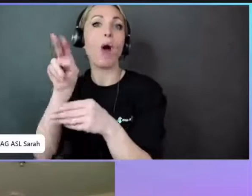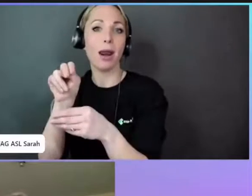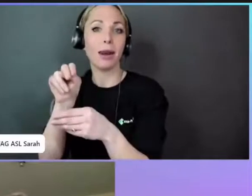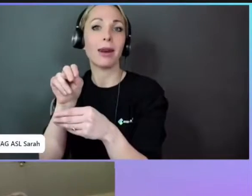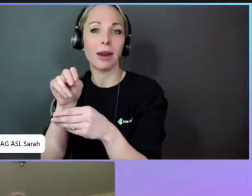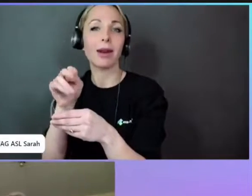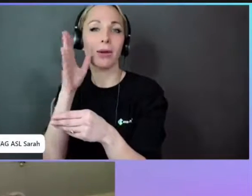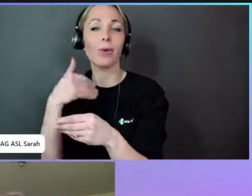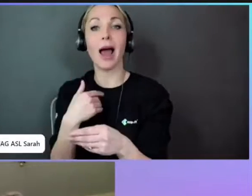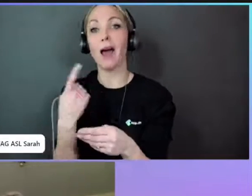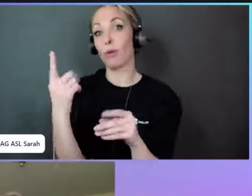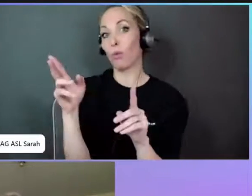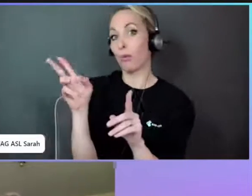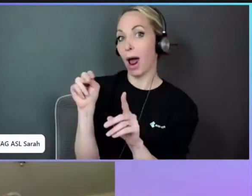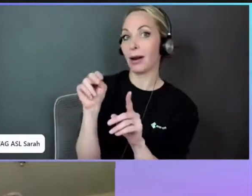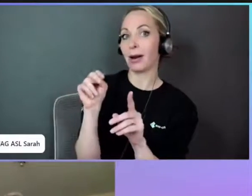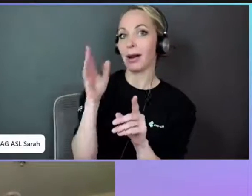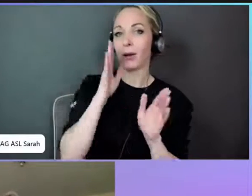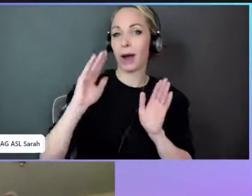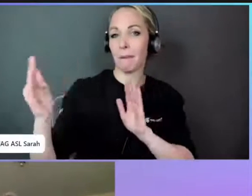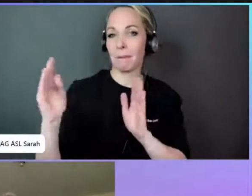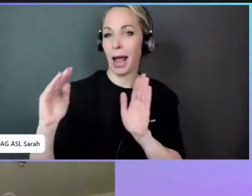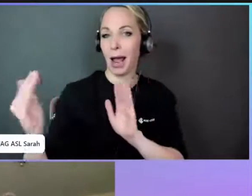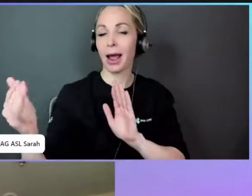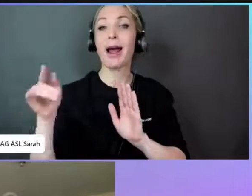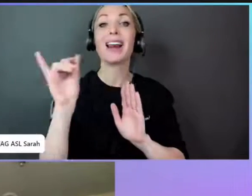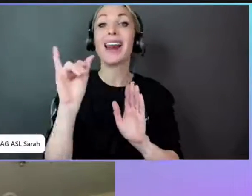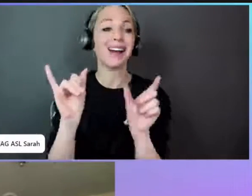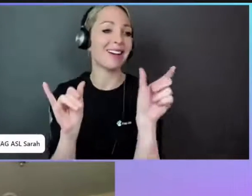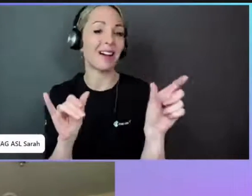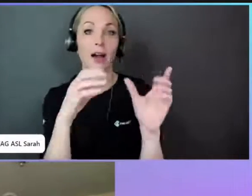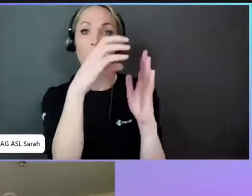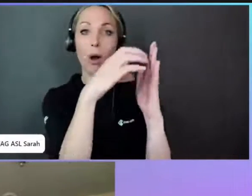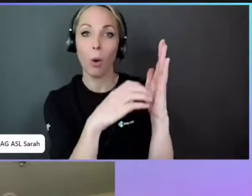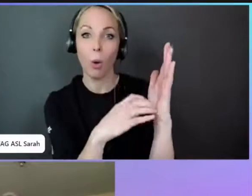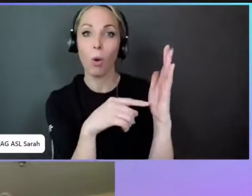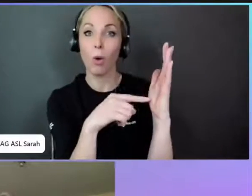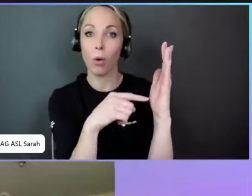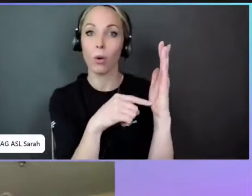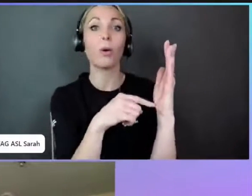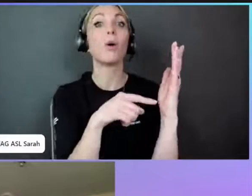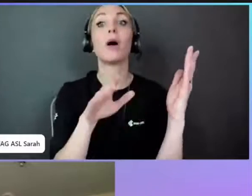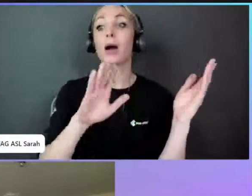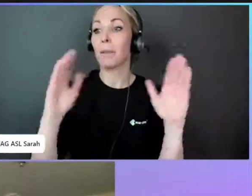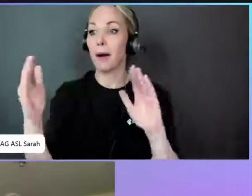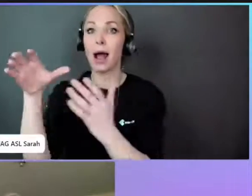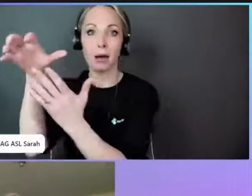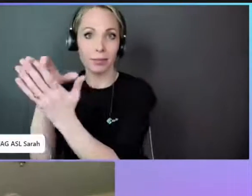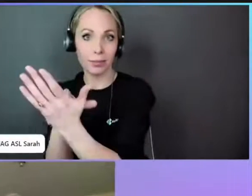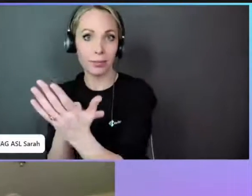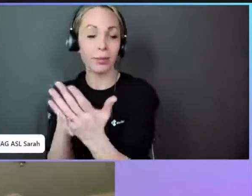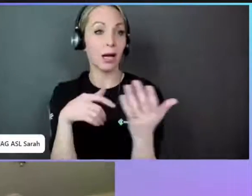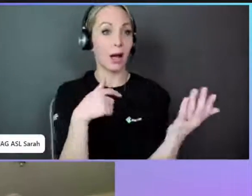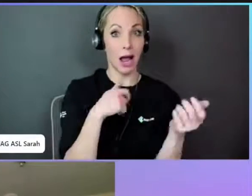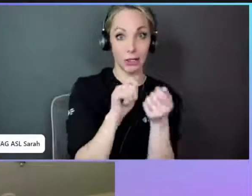So questions like did the code, I just change, make accessibility better or worse? Still gonna have all of that great information,